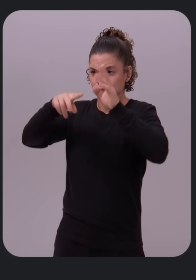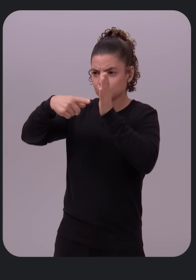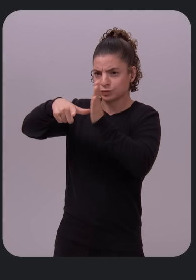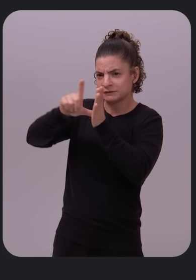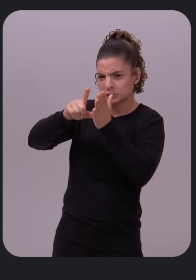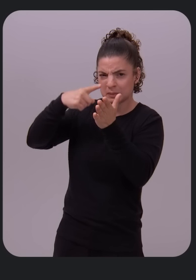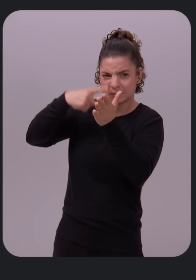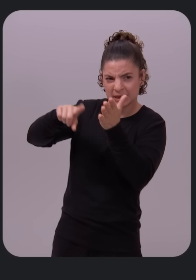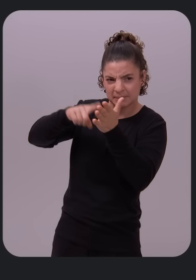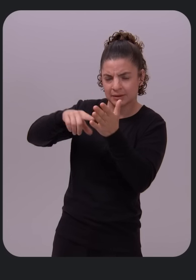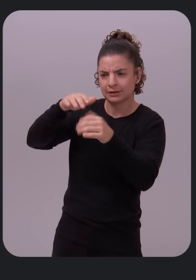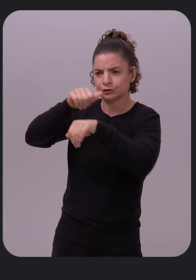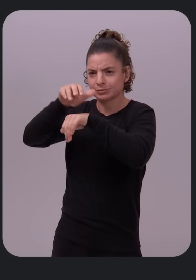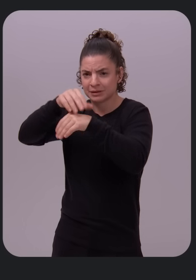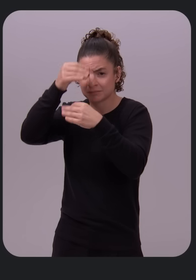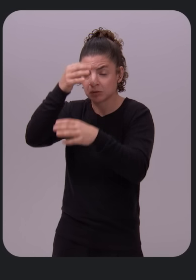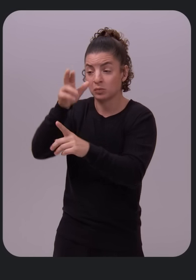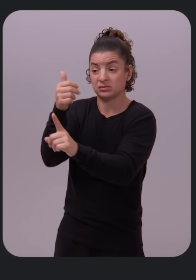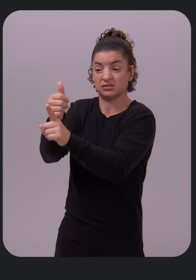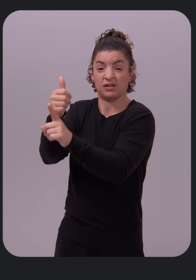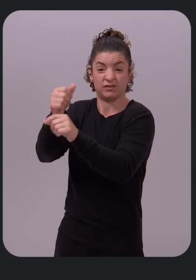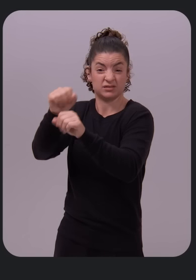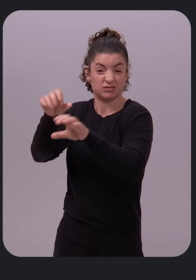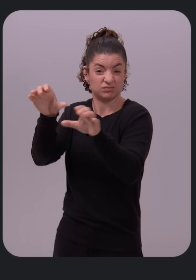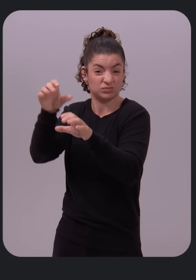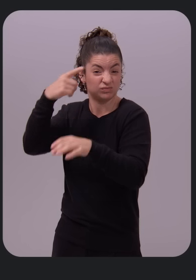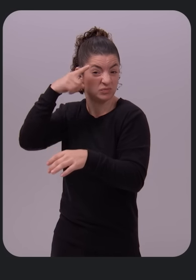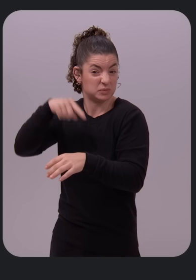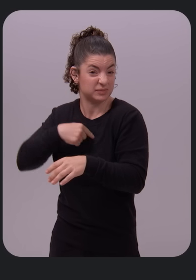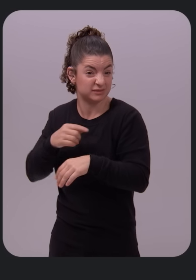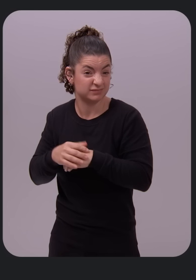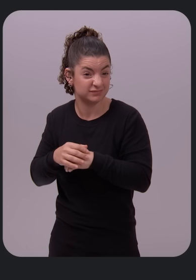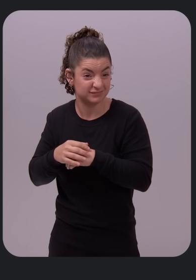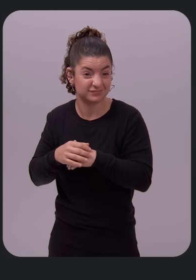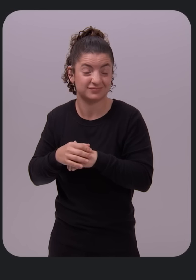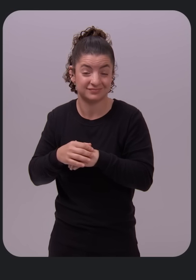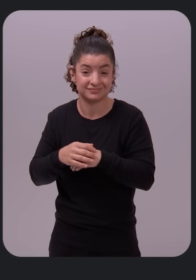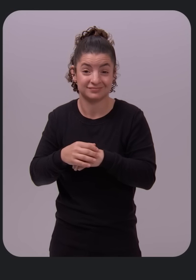information, or just let the agent just buy it for me.